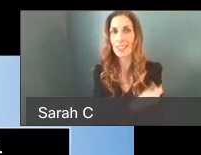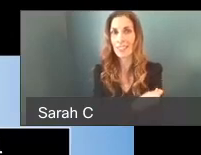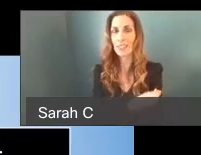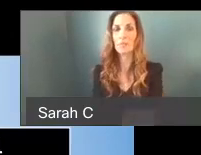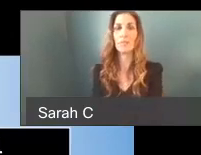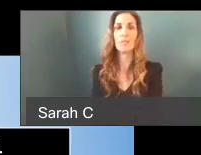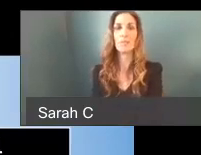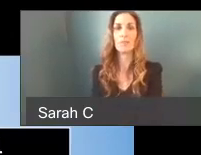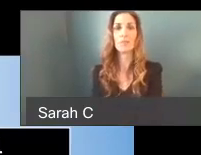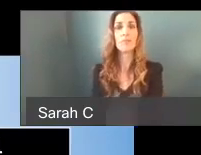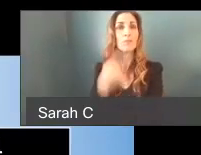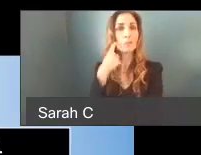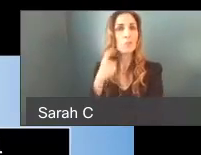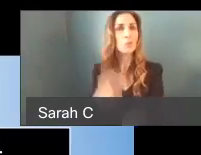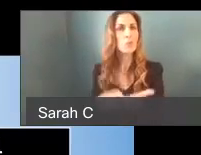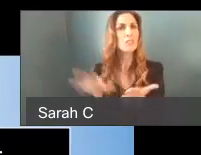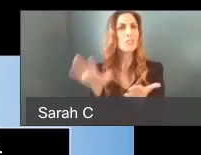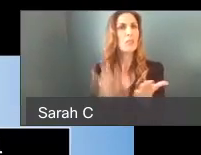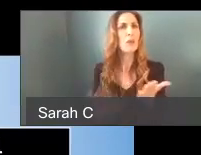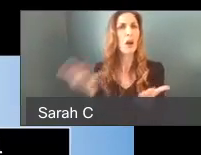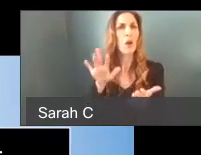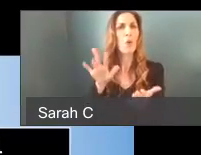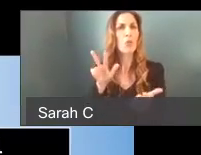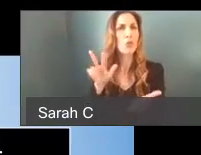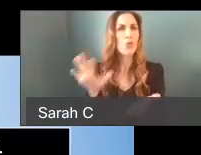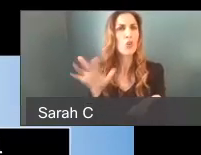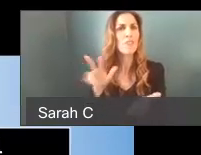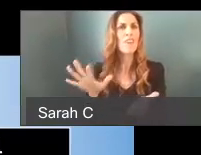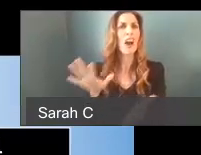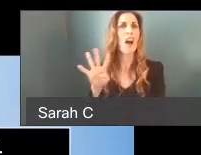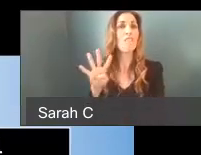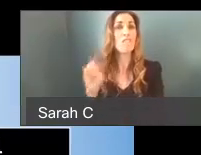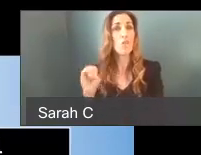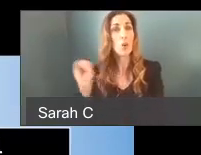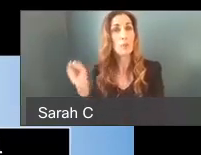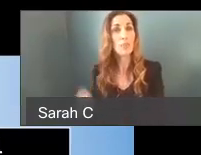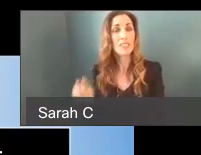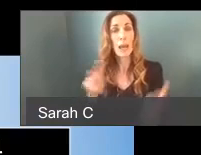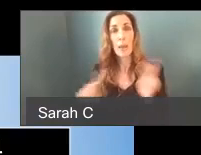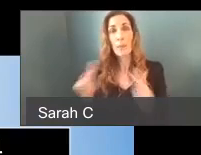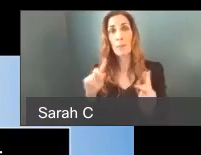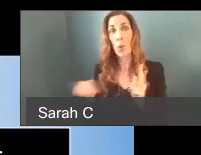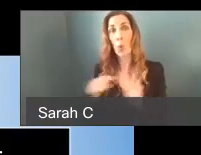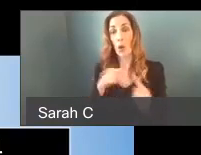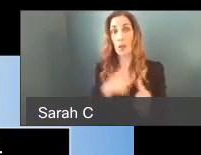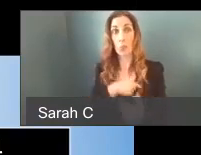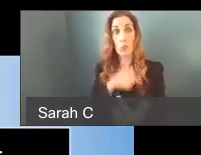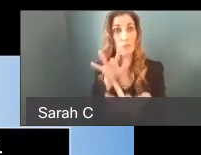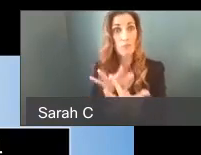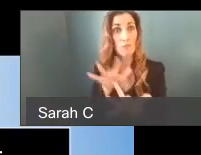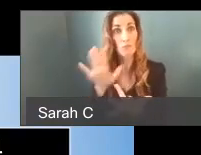that about 35-40% of people, when we reach out to them with an appointment, have already